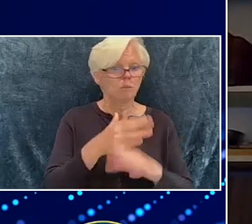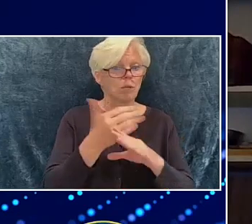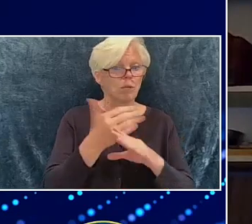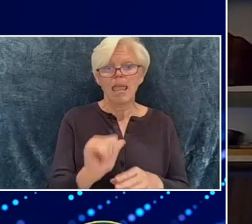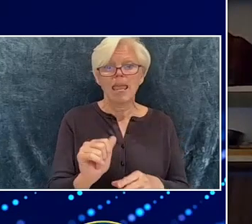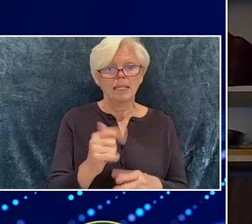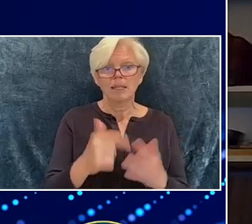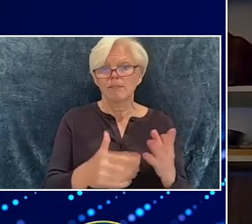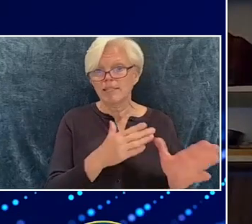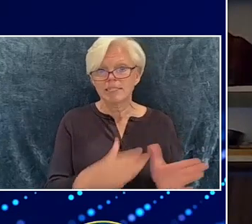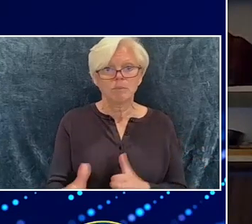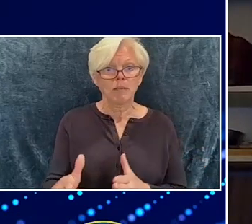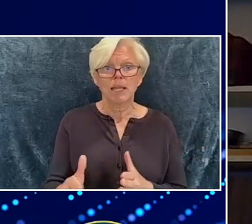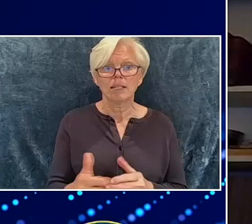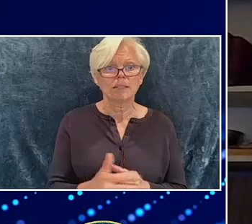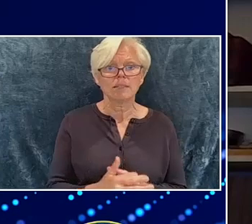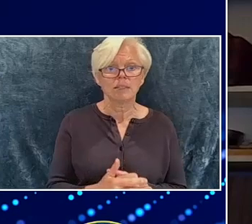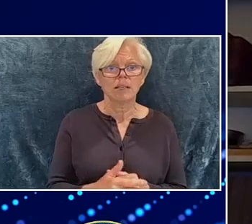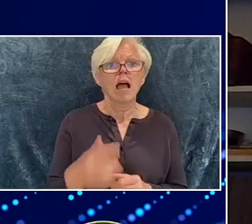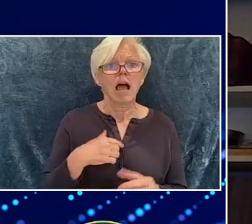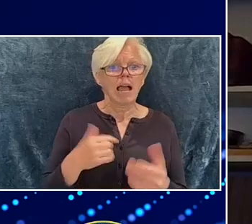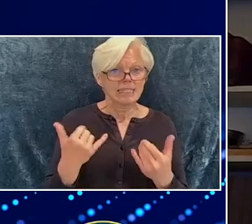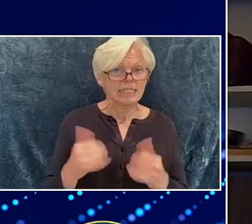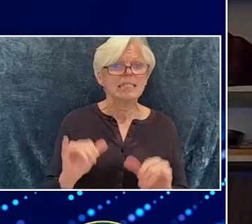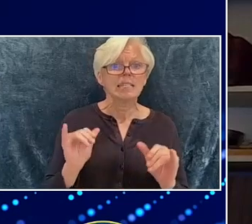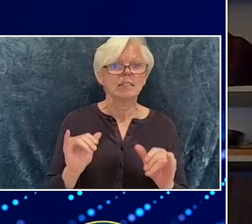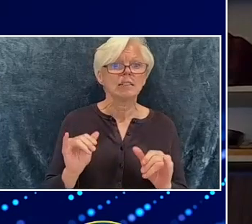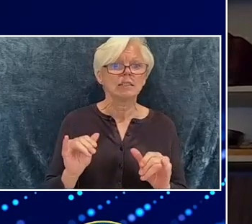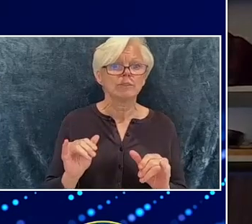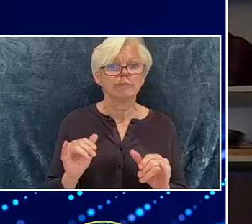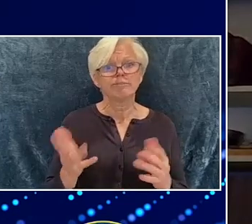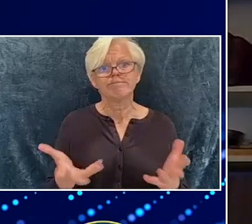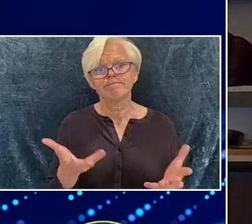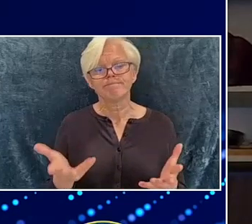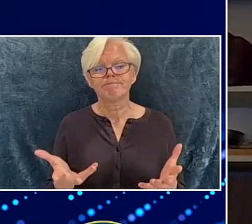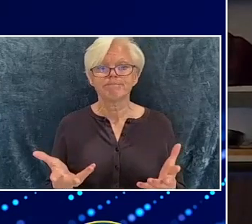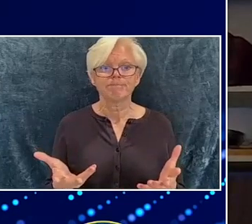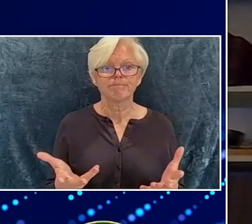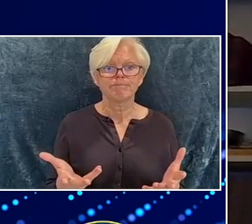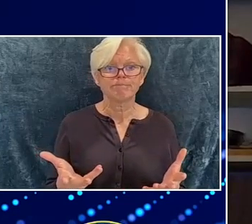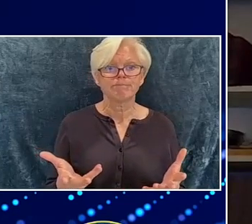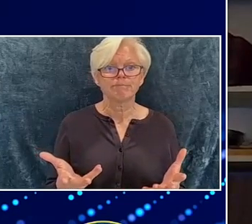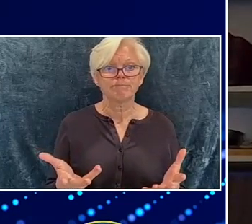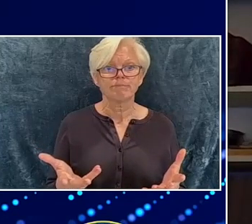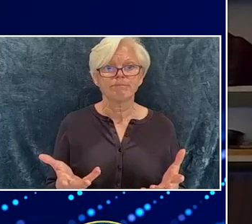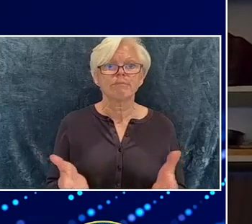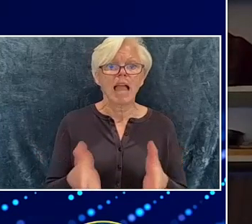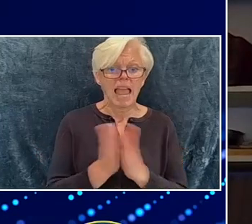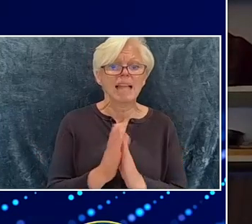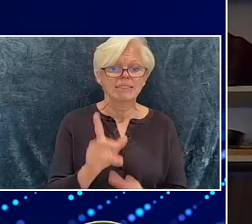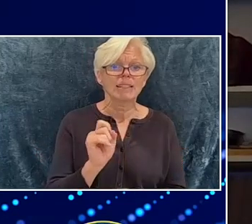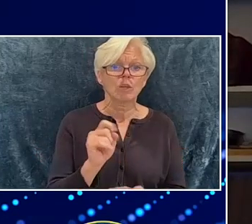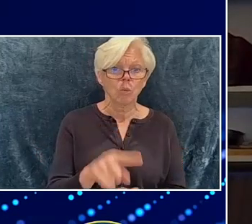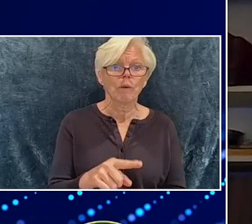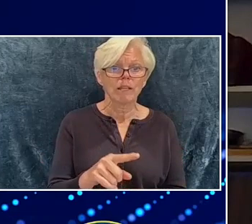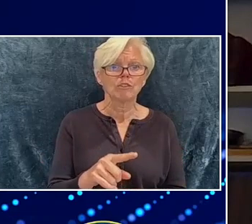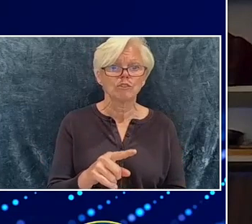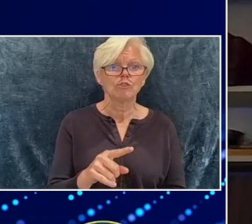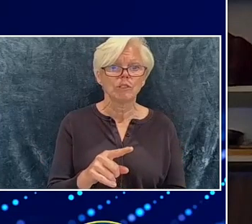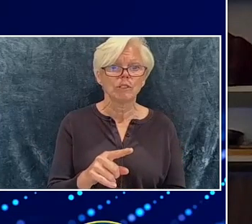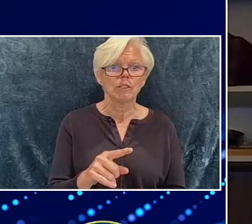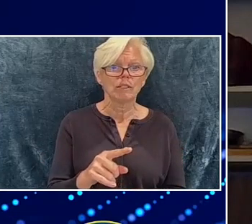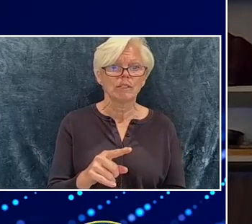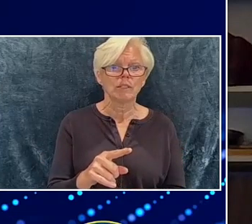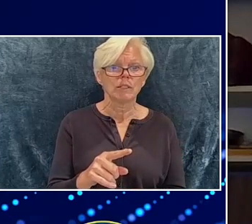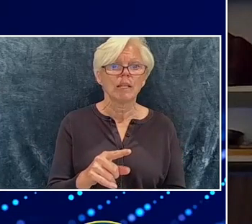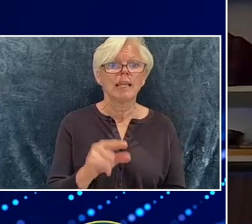I still ask the question that if what the